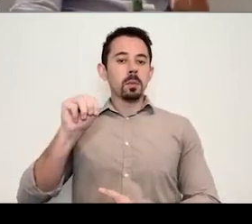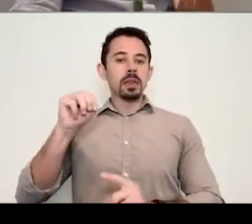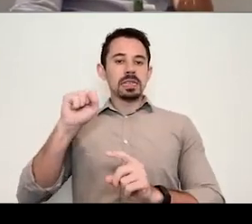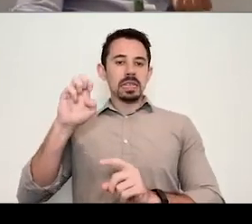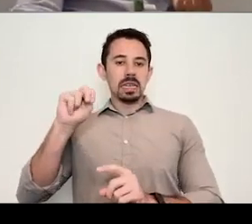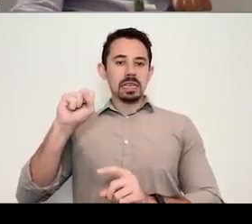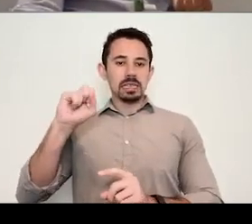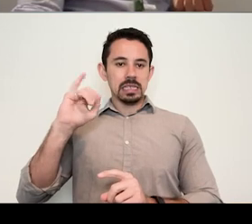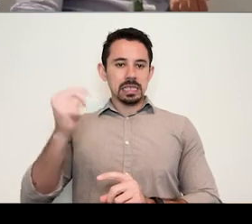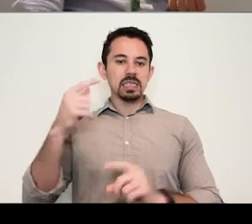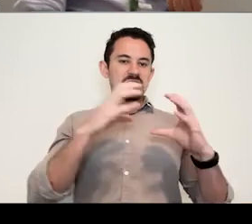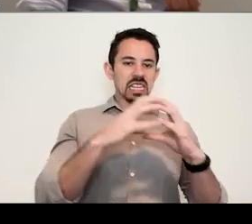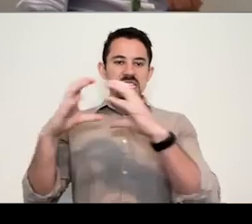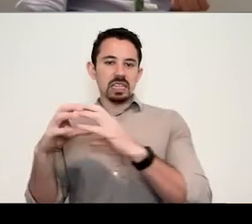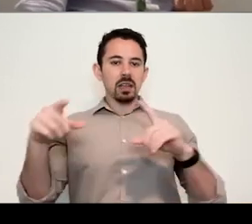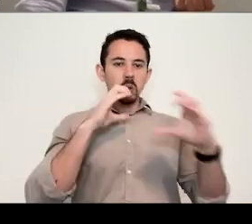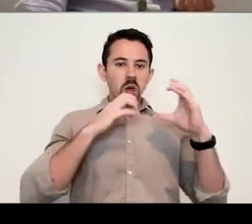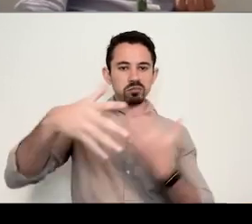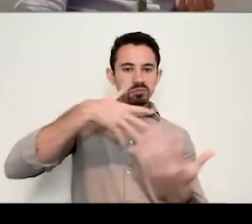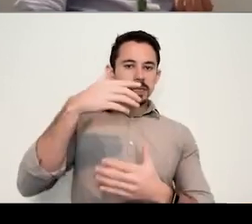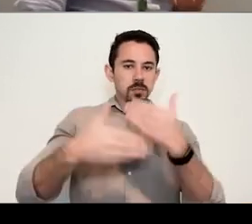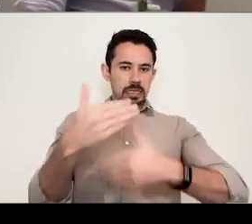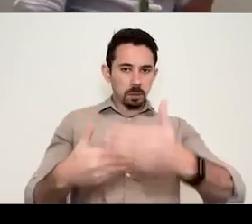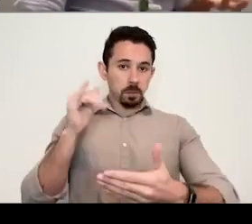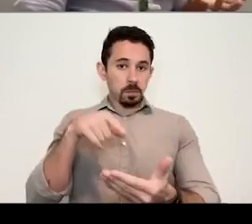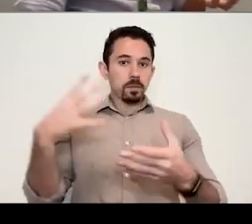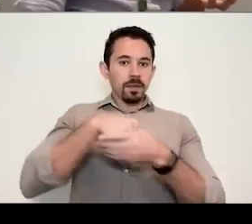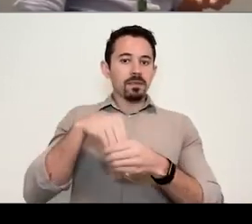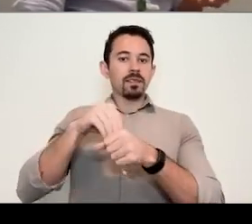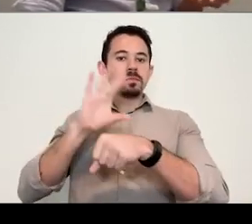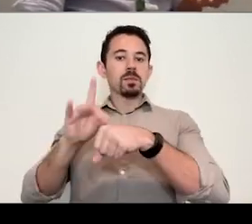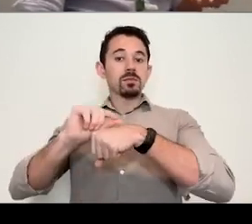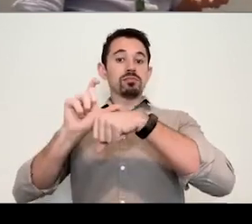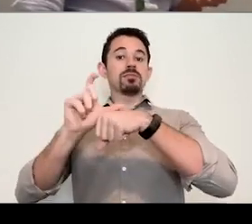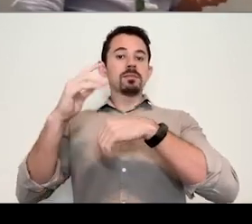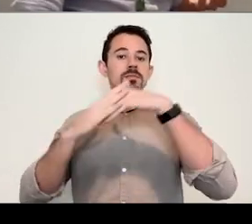and the third is inhibition of quorum sensing, a cell-cell communication mechanism that's